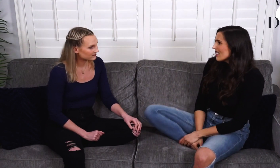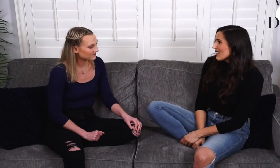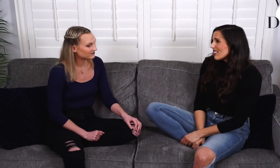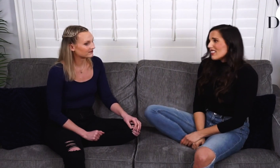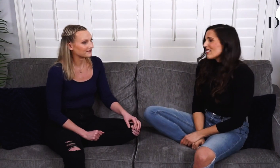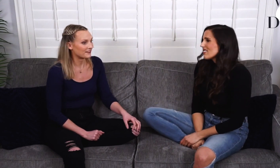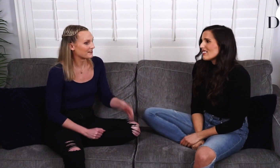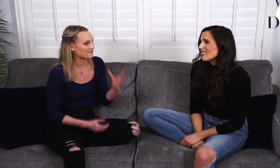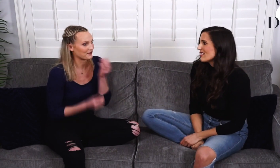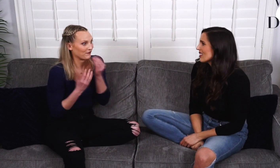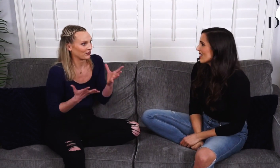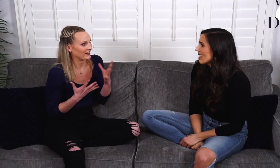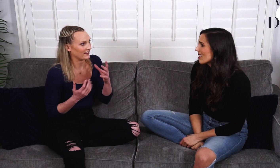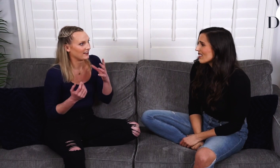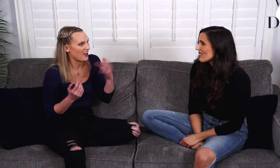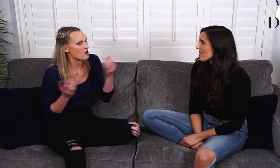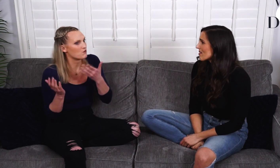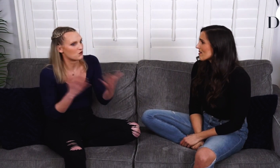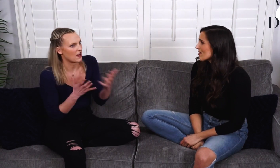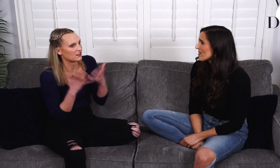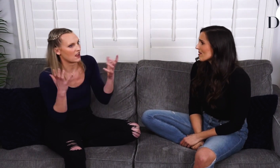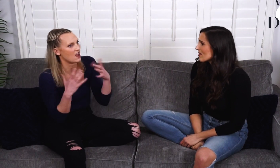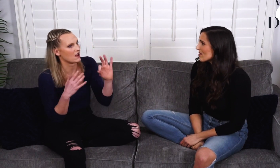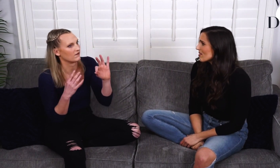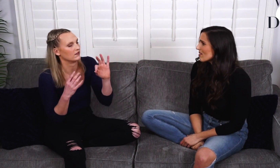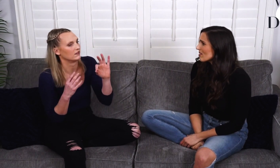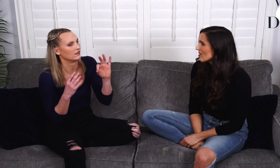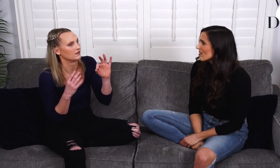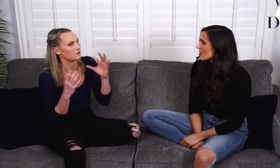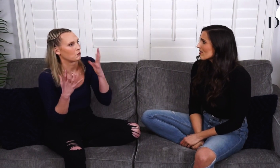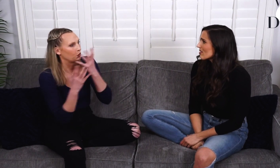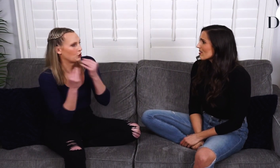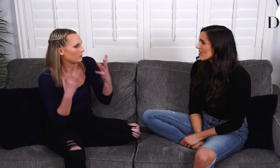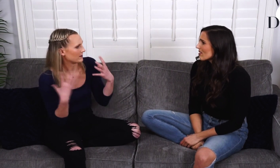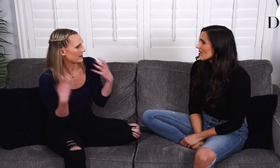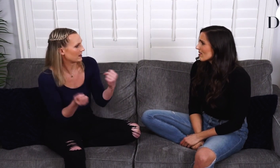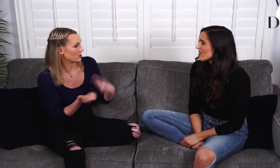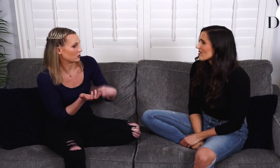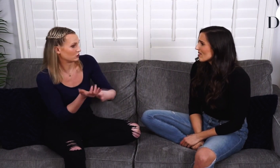Yeah, beautiful, and it brought a lot of beautiful